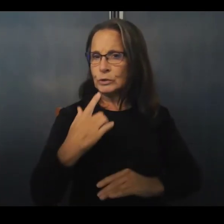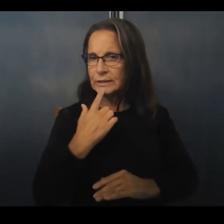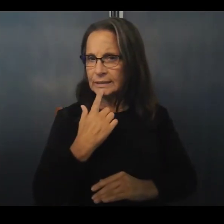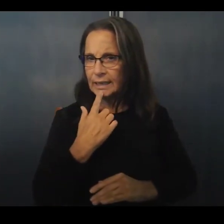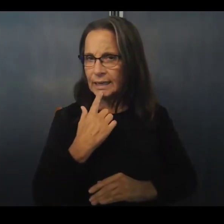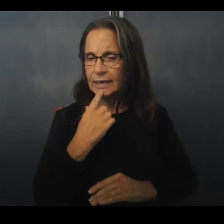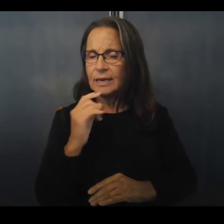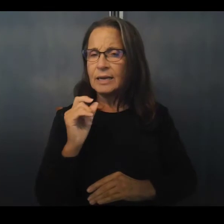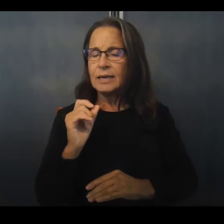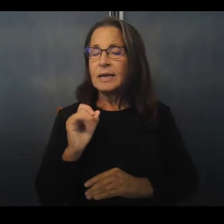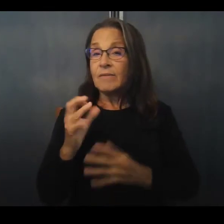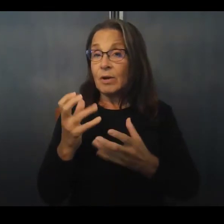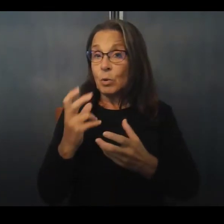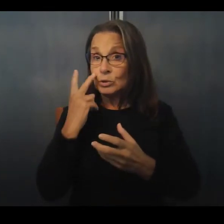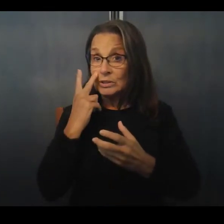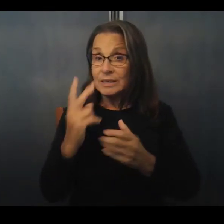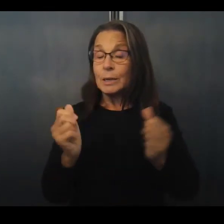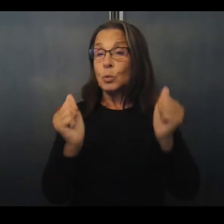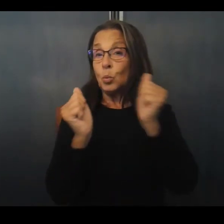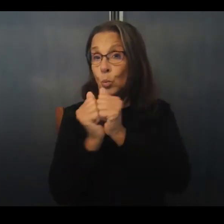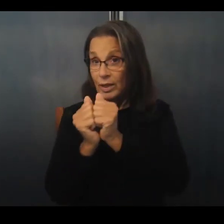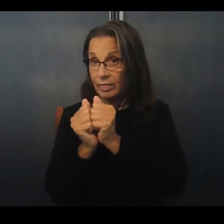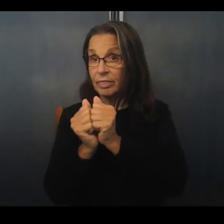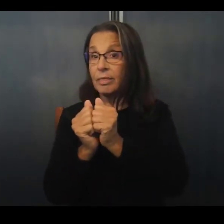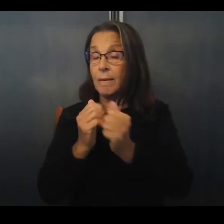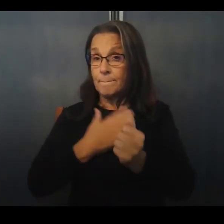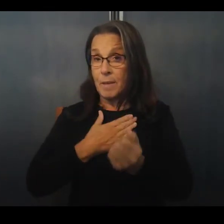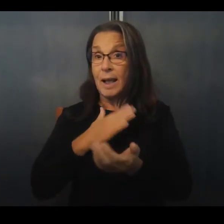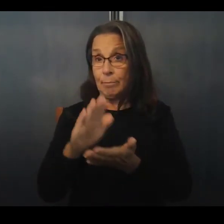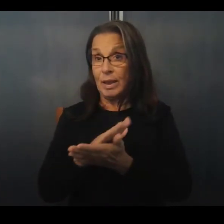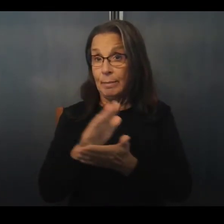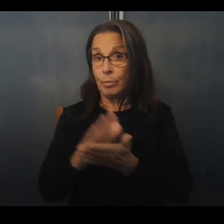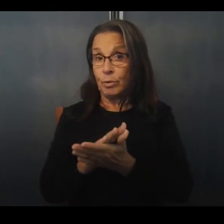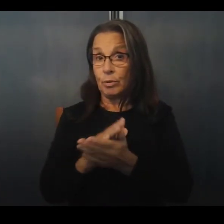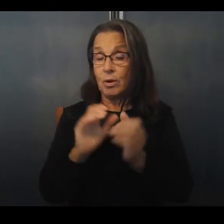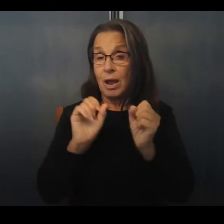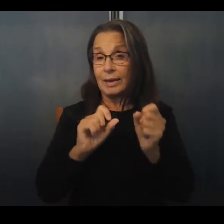I'm going to have to go in and actually open up the paper or the assignment or whatever it